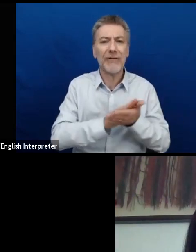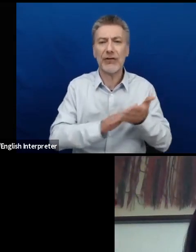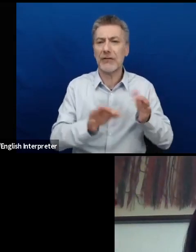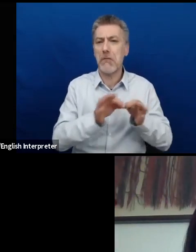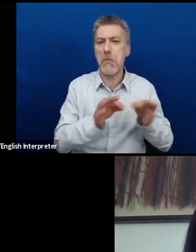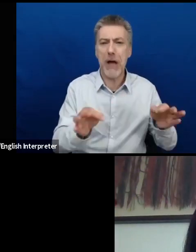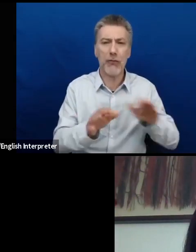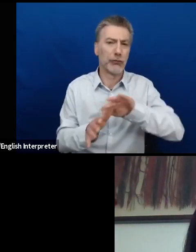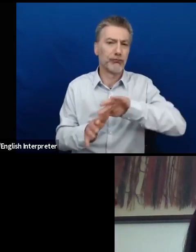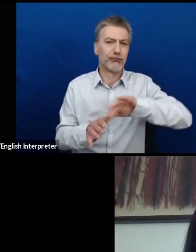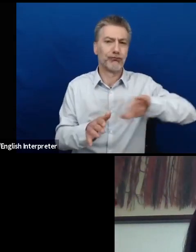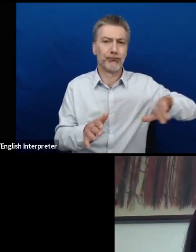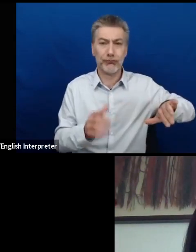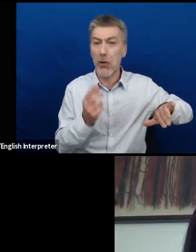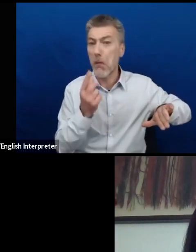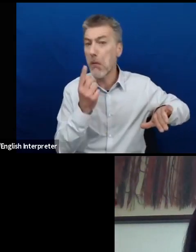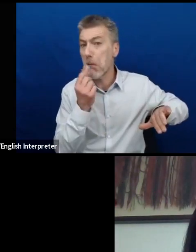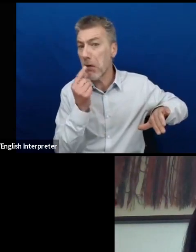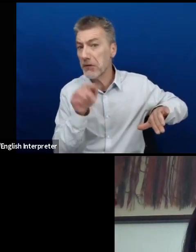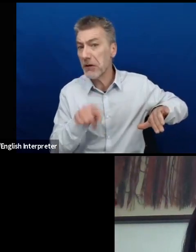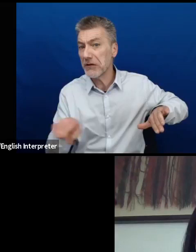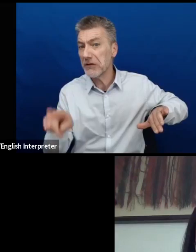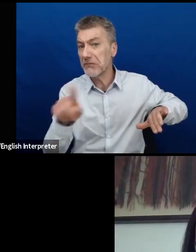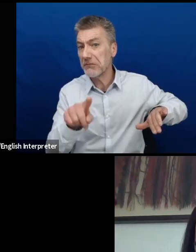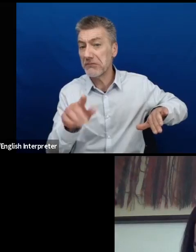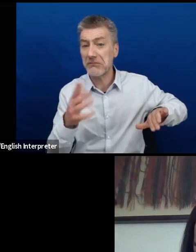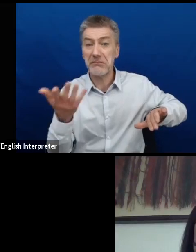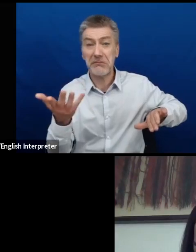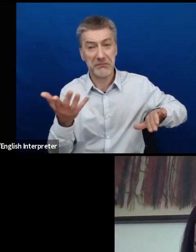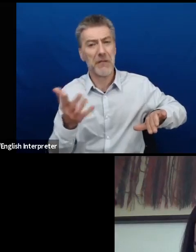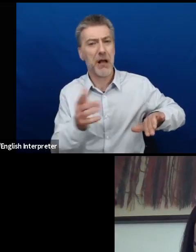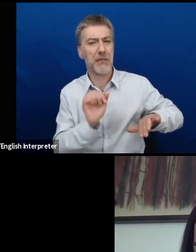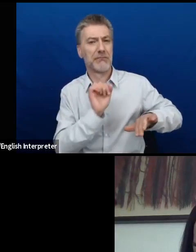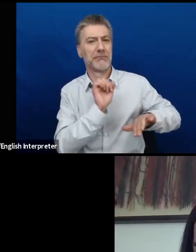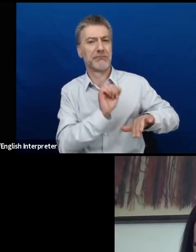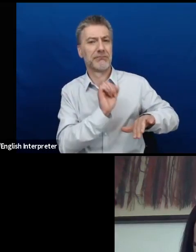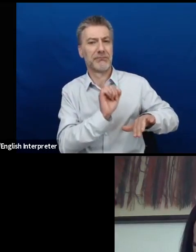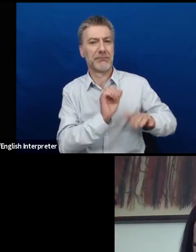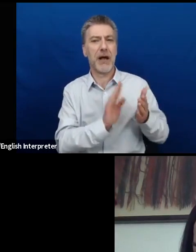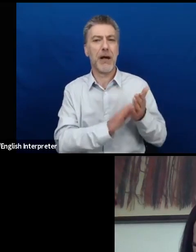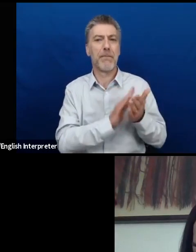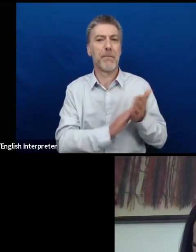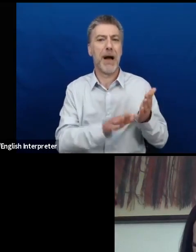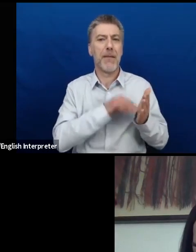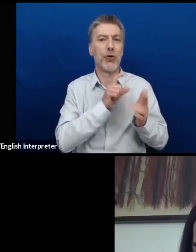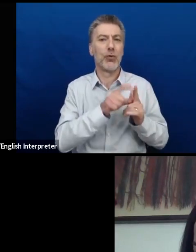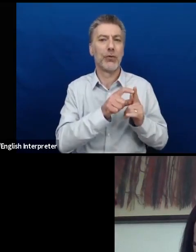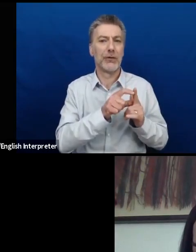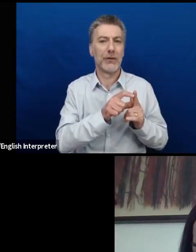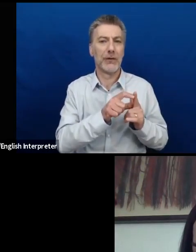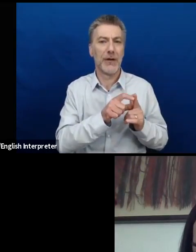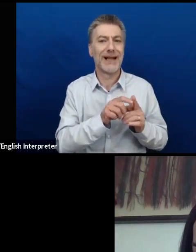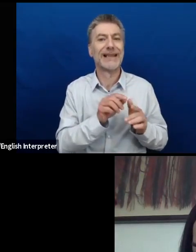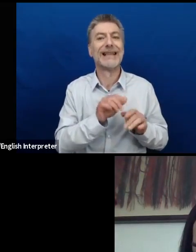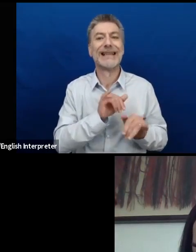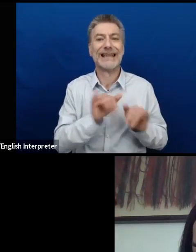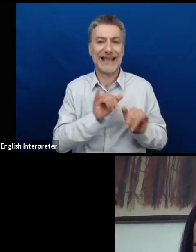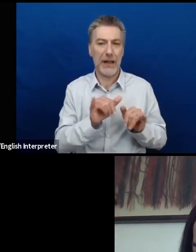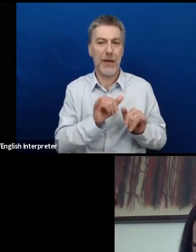a truly post-colonial world is only possible in a post national world? That's a huge